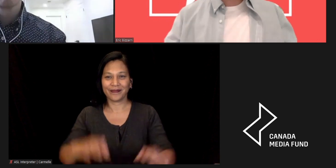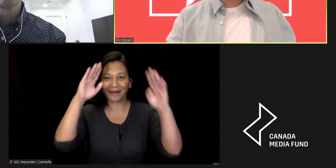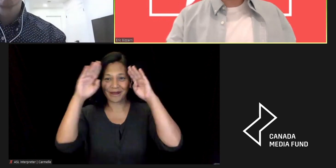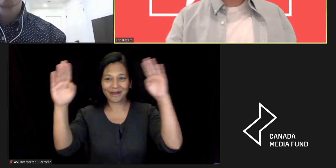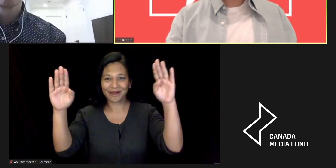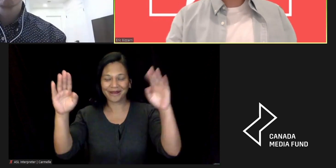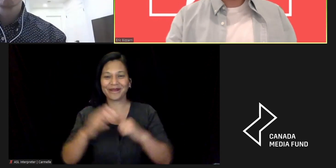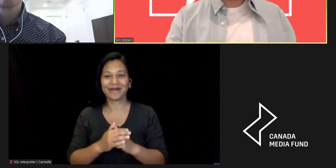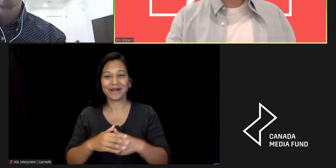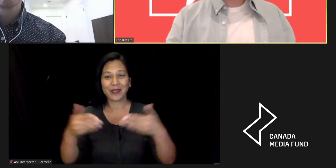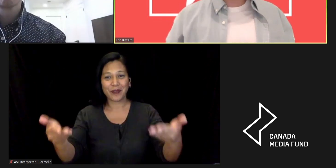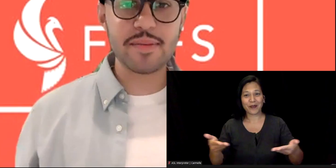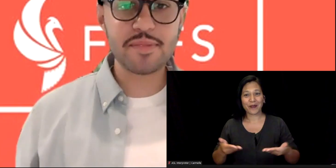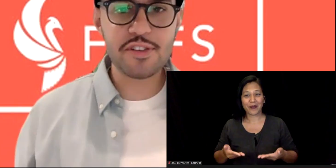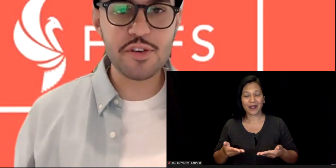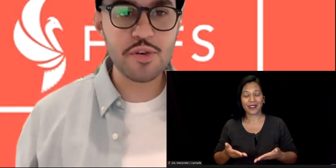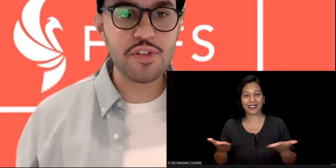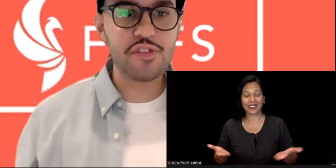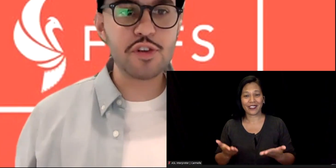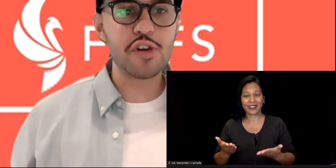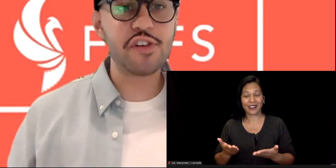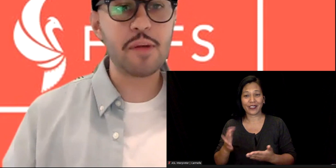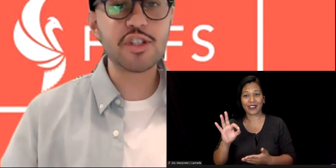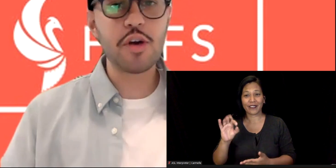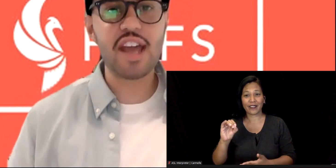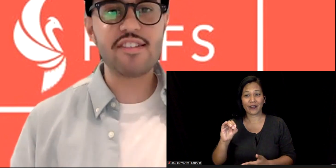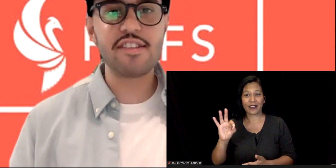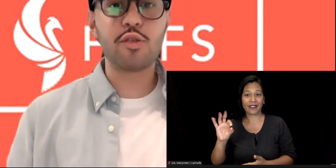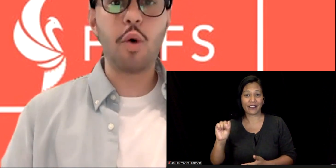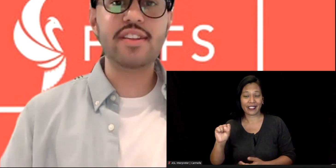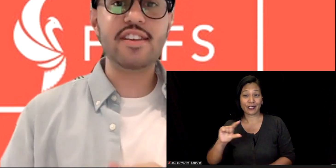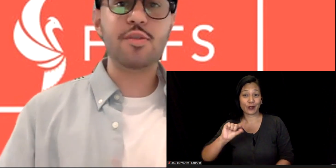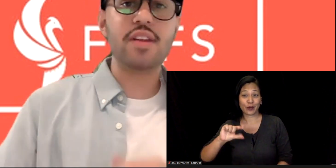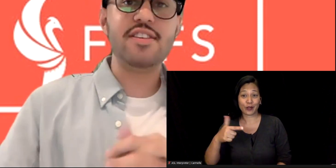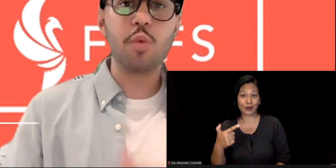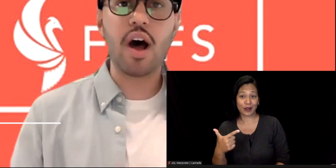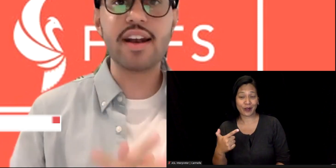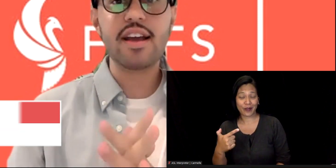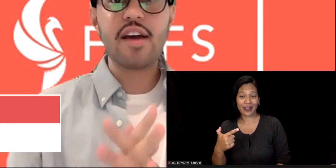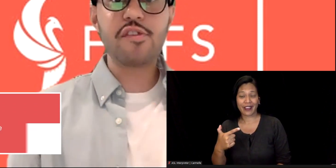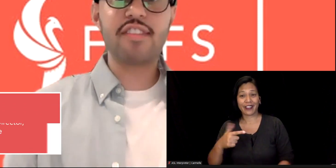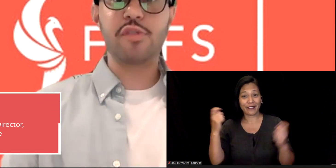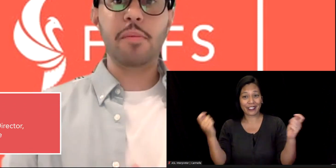Hello, and welcome to the Future of Film Showcase's 2021 festival.